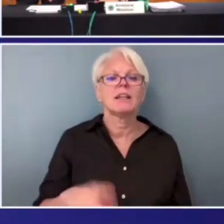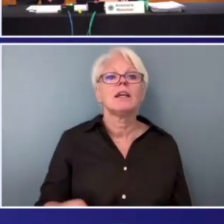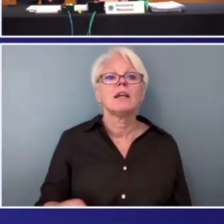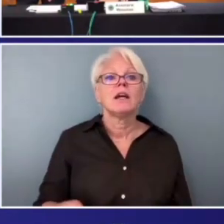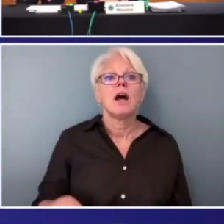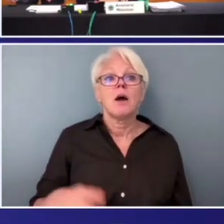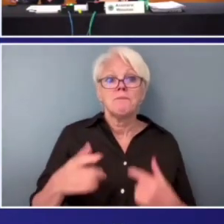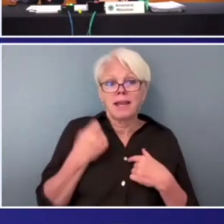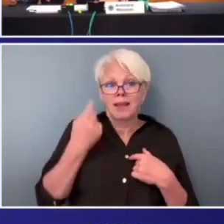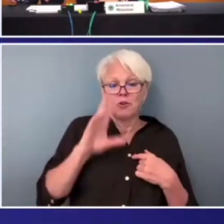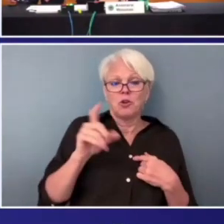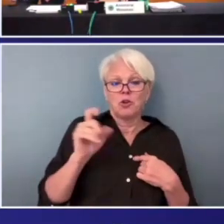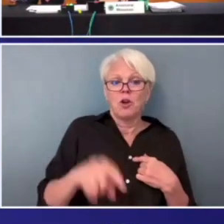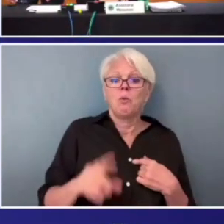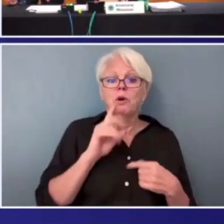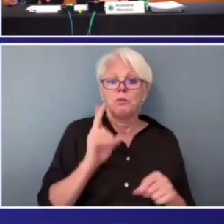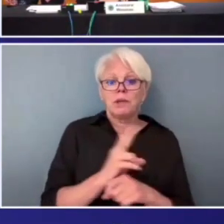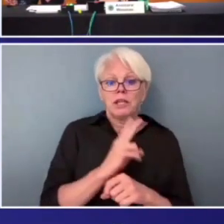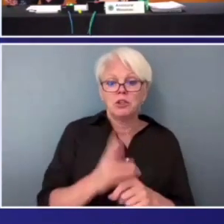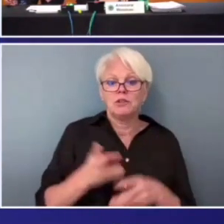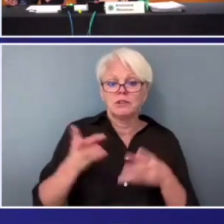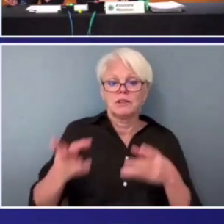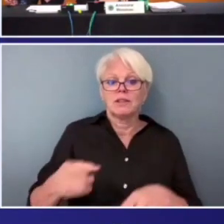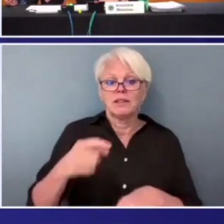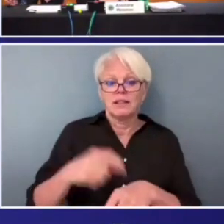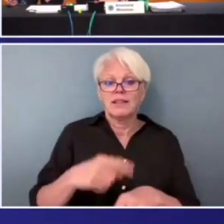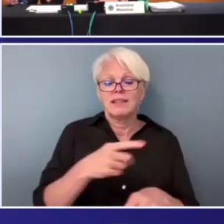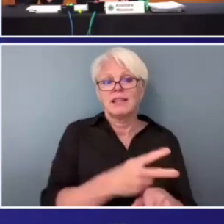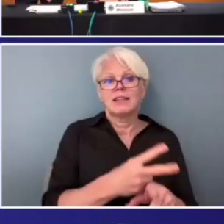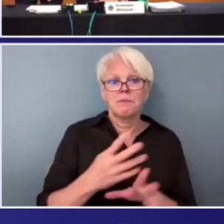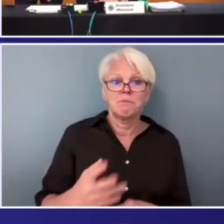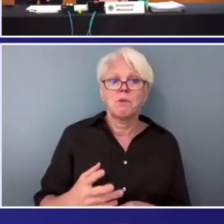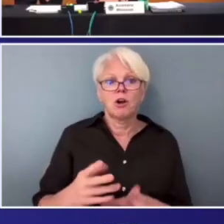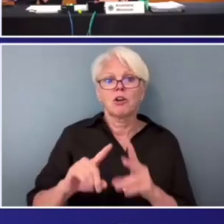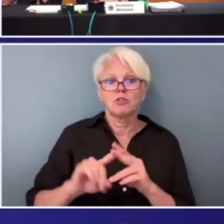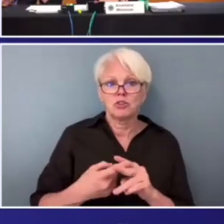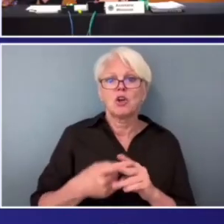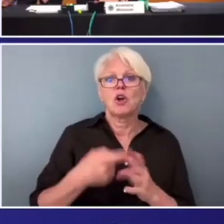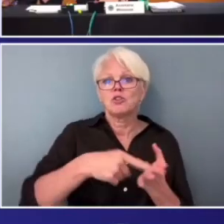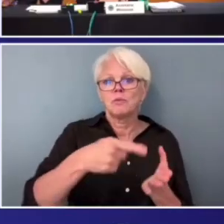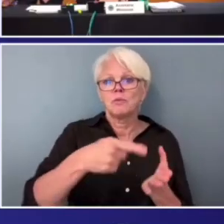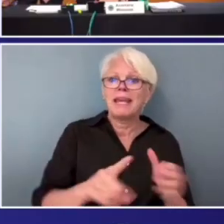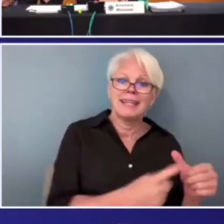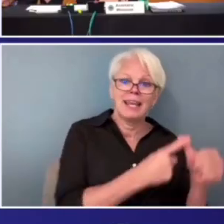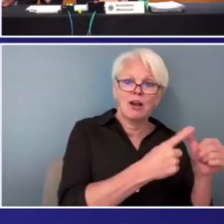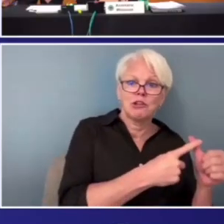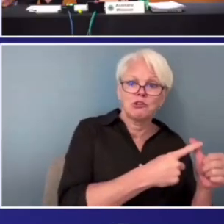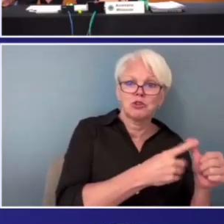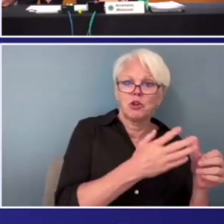balance at the time that the borrower entered repayment on the original loans or is it the balance when the borrower enters